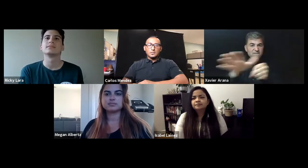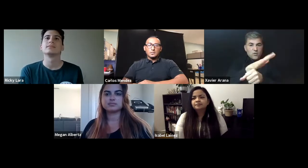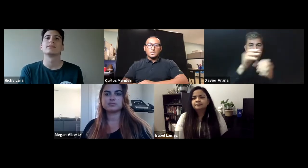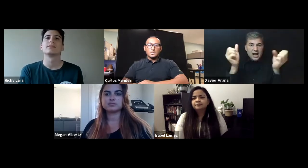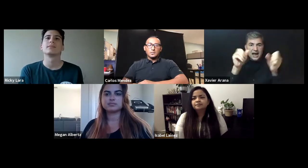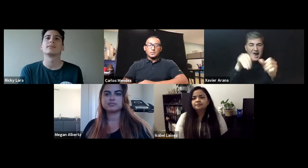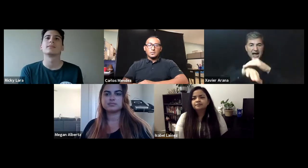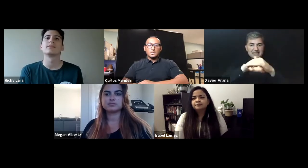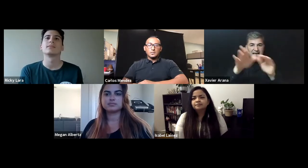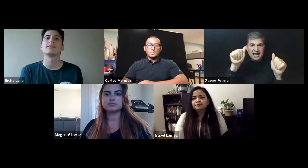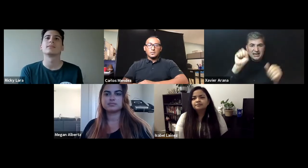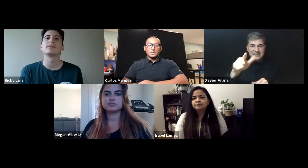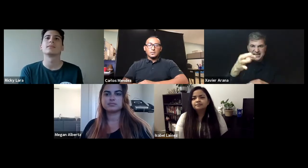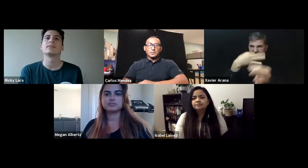in different modes,